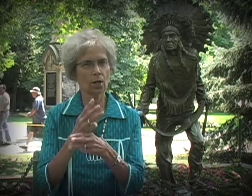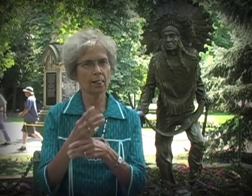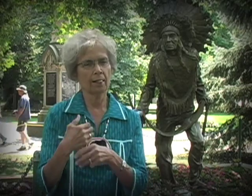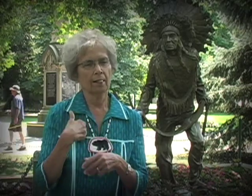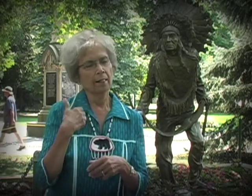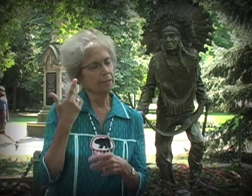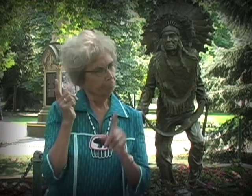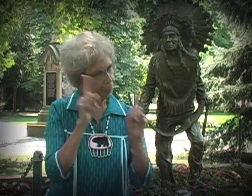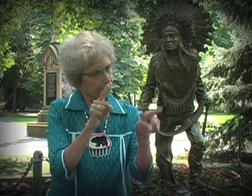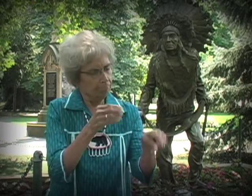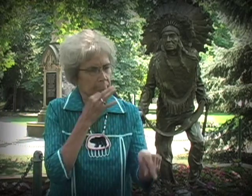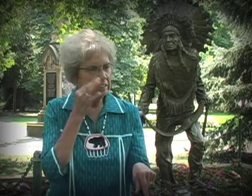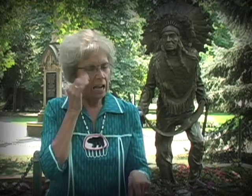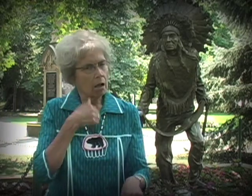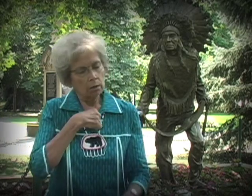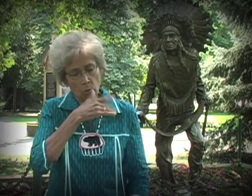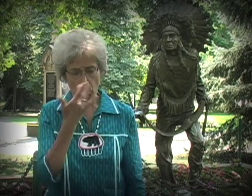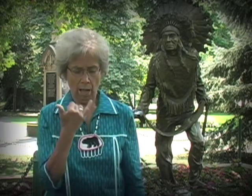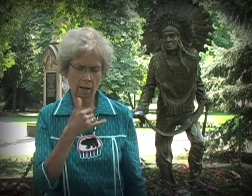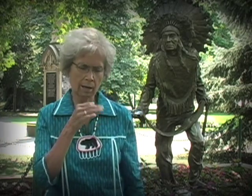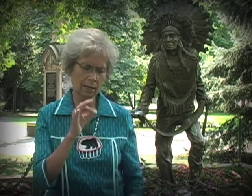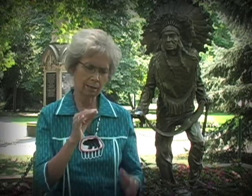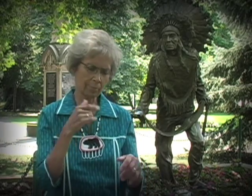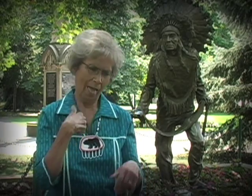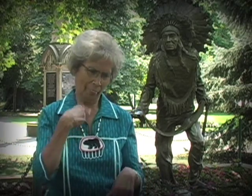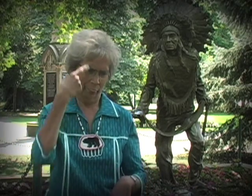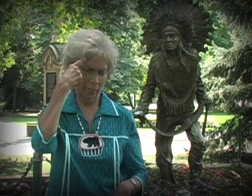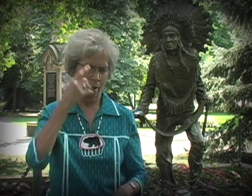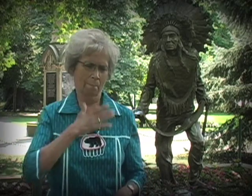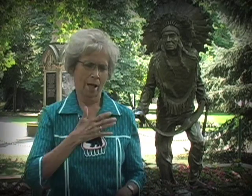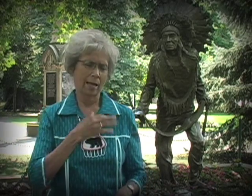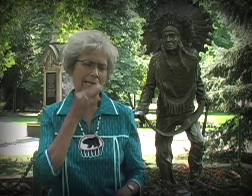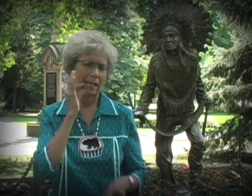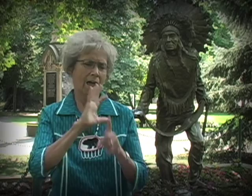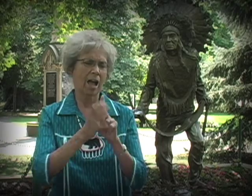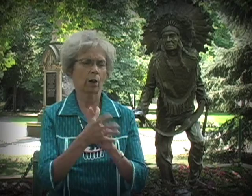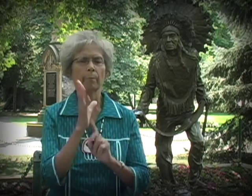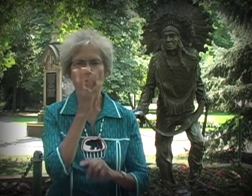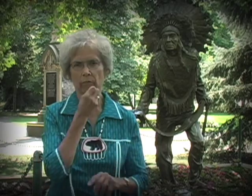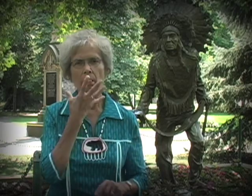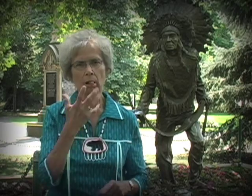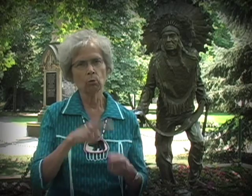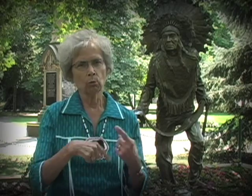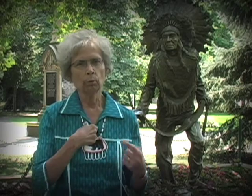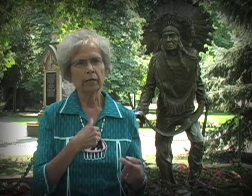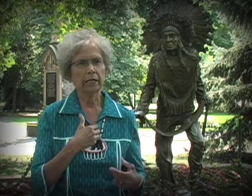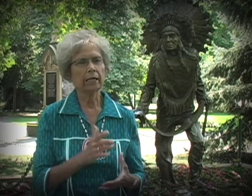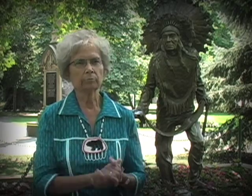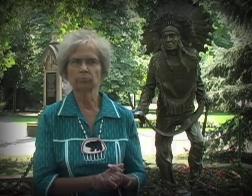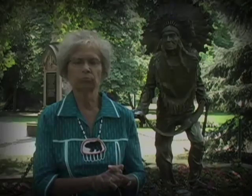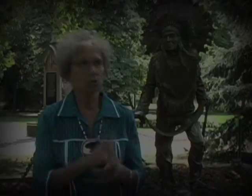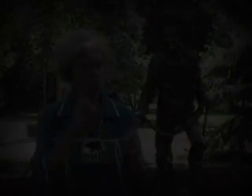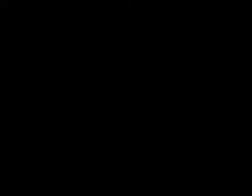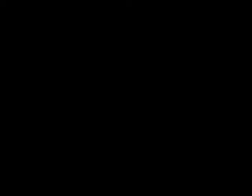I had been attending to my Native American world. I think my Native American culture is so beautiful to me.